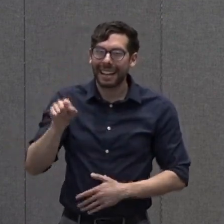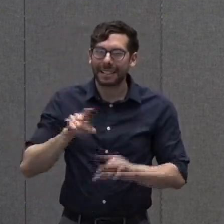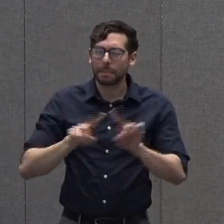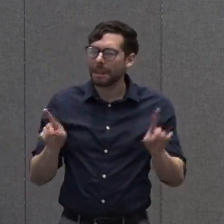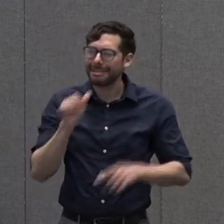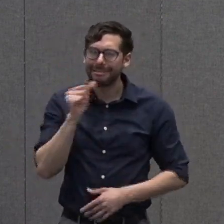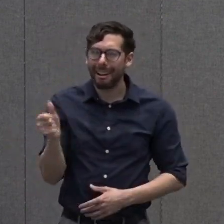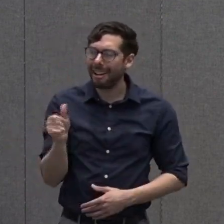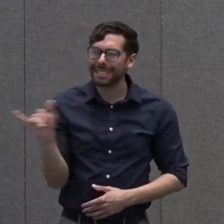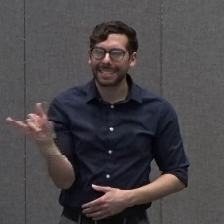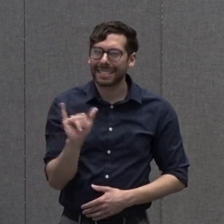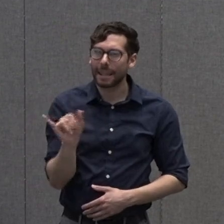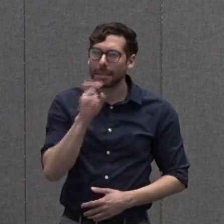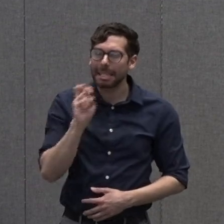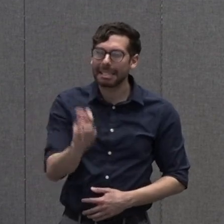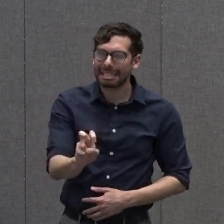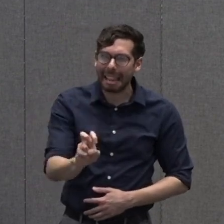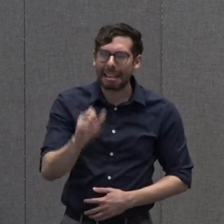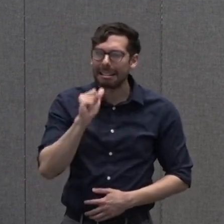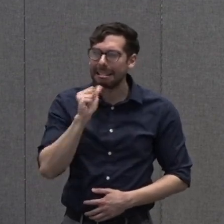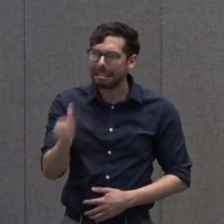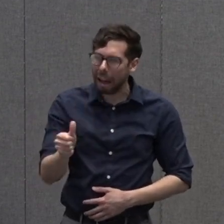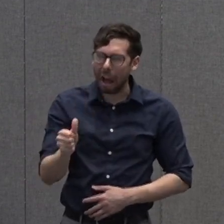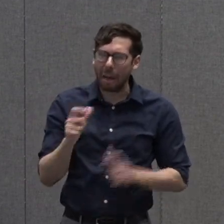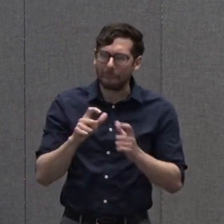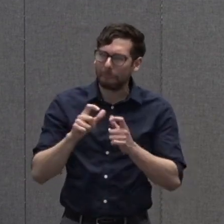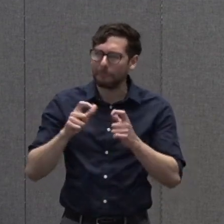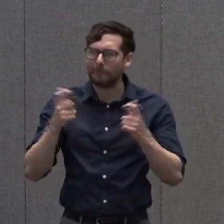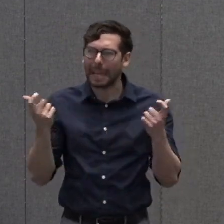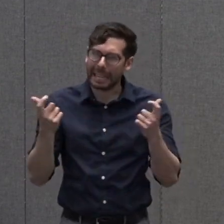she loses a little bit at a time. Okay, so she gets flaky.